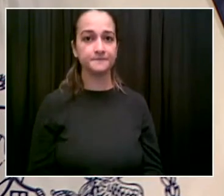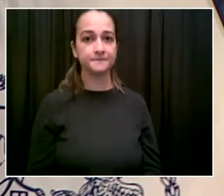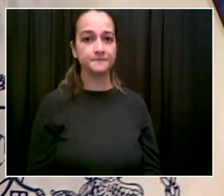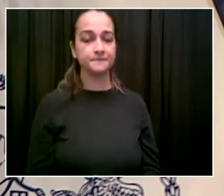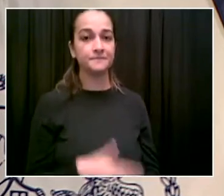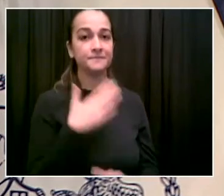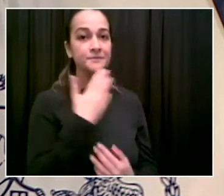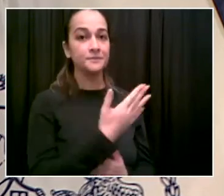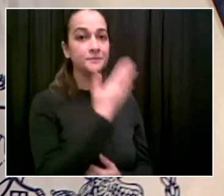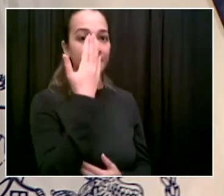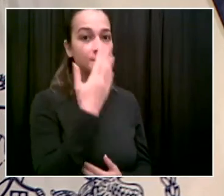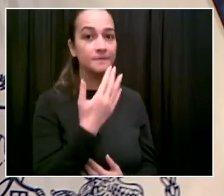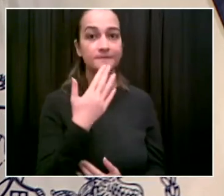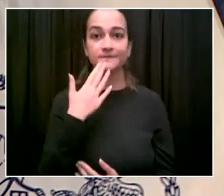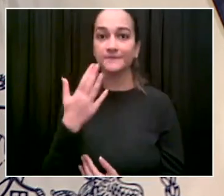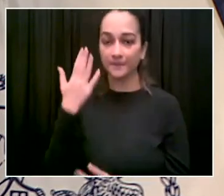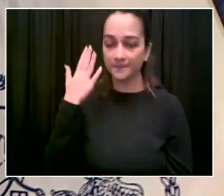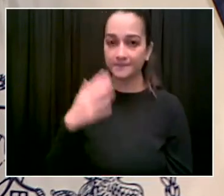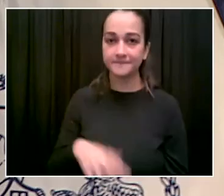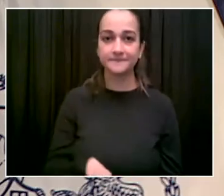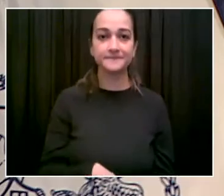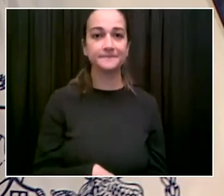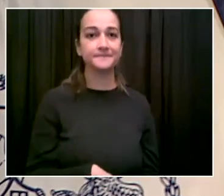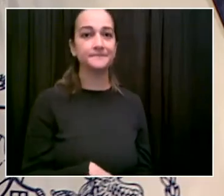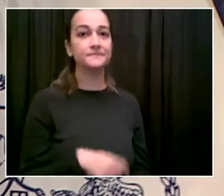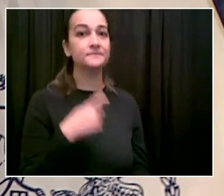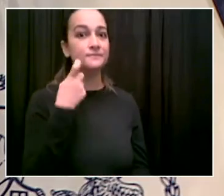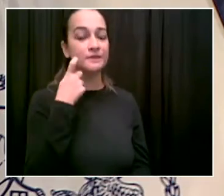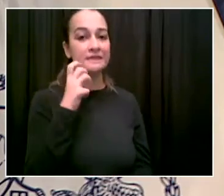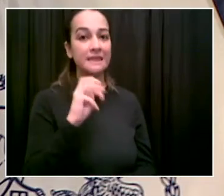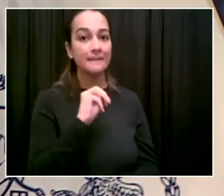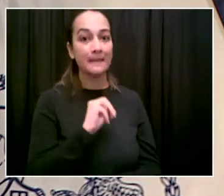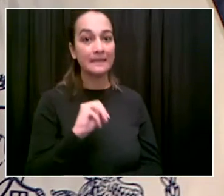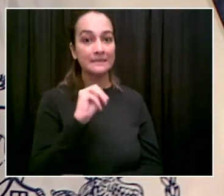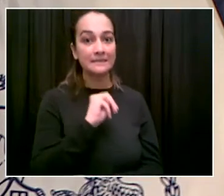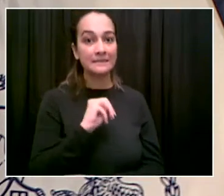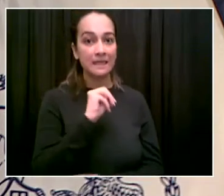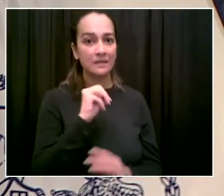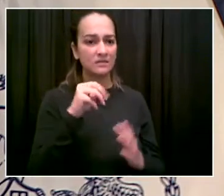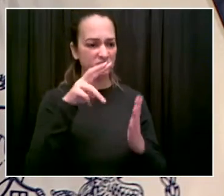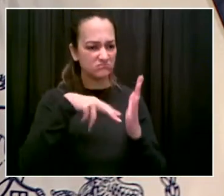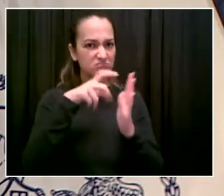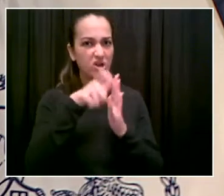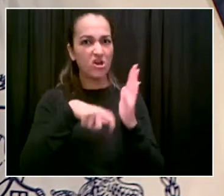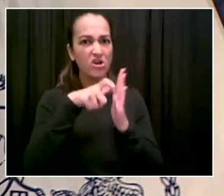GOOD MORNING JESSE, HOW ARE YOU DOIN? G Reporter: GOOD . I WANT YOUR THOUGHTS ON THE